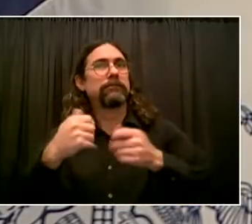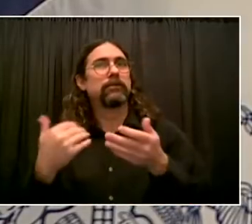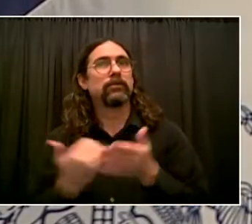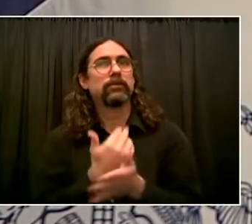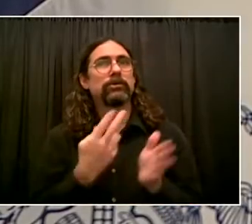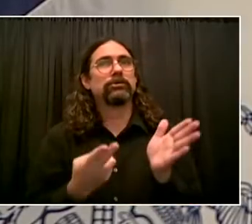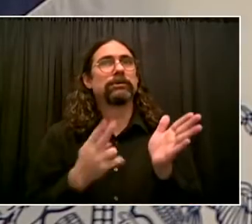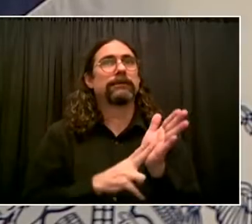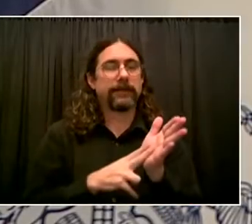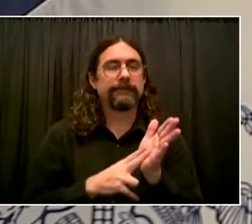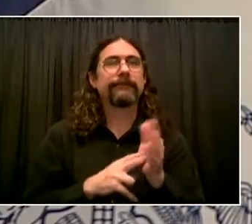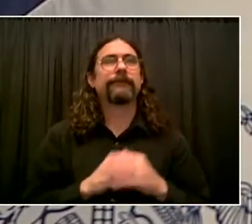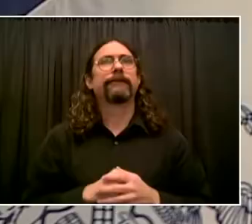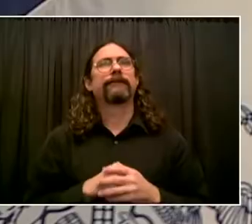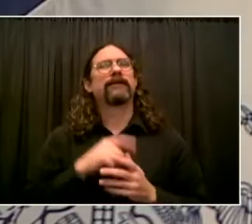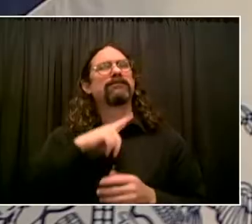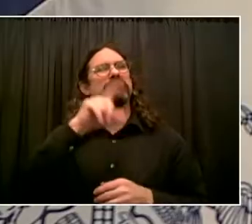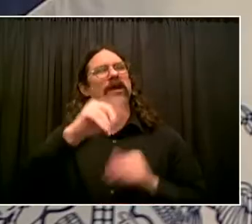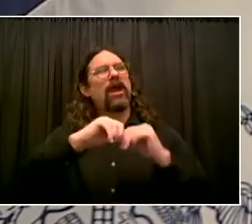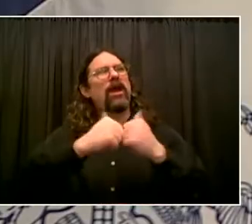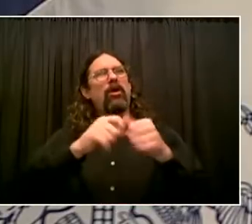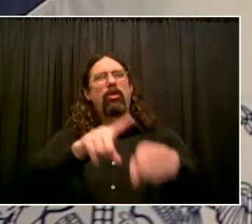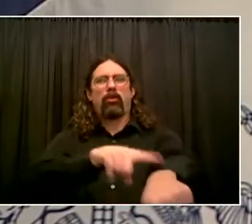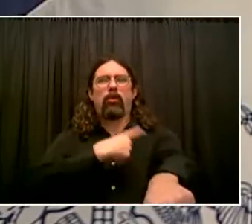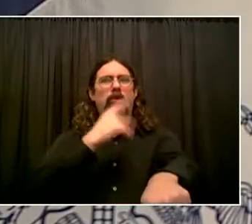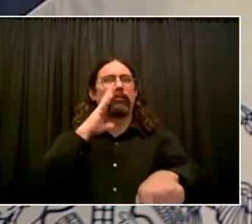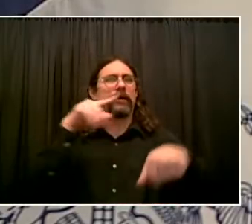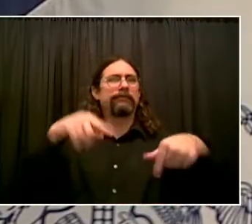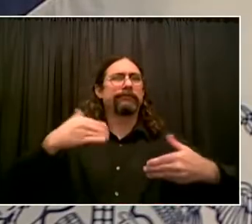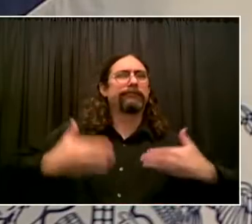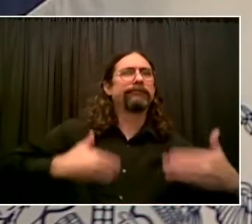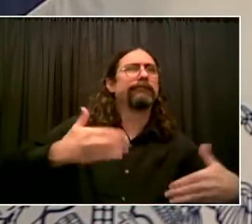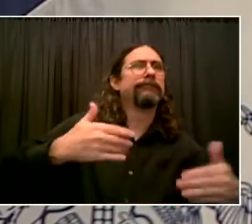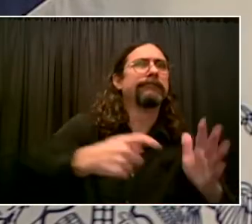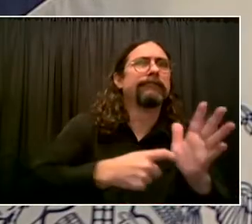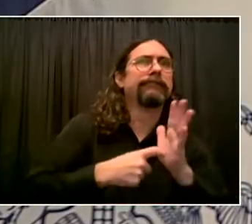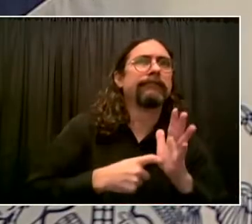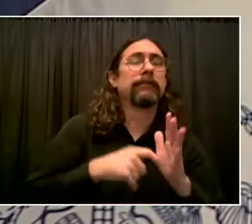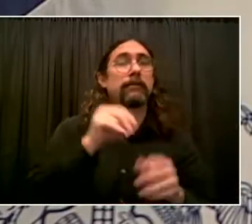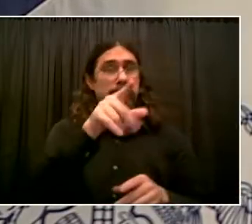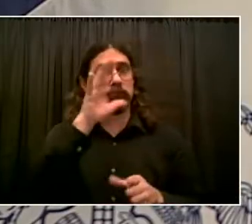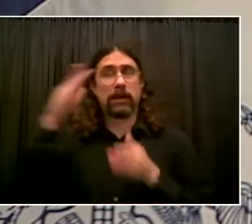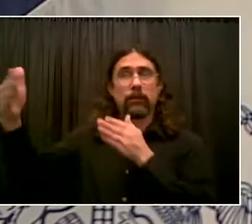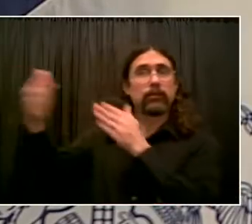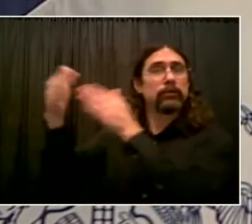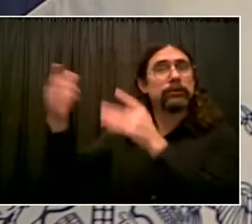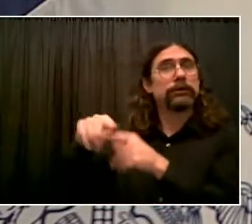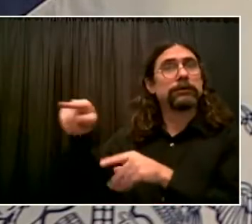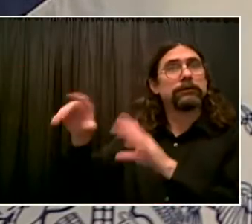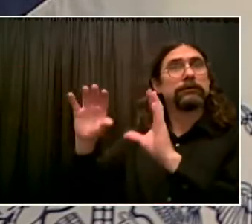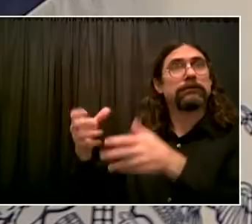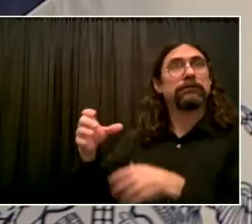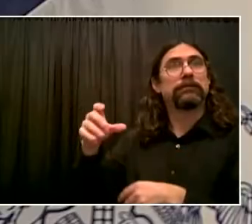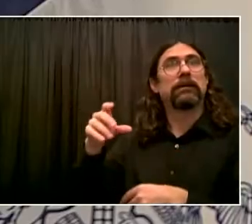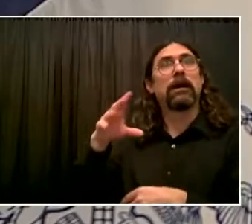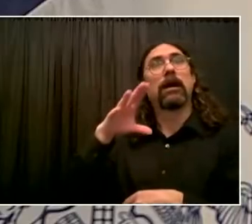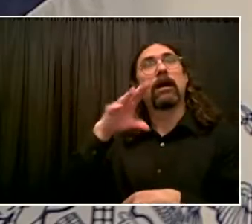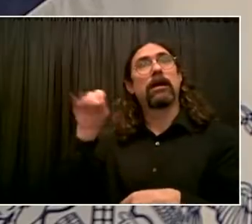ABOUT THE DECISION TO SEVER TIES WITH THEM AND THE REASSIGNMENT OF CLIENTS. HOW LONG THAT WILL TAKE. AND DOES THE CITY PLAN TO PURSUE LEGAL ACTION AGAINST THE